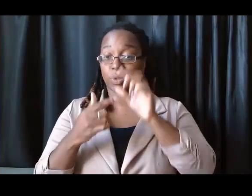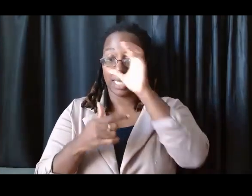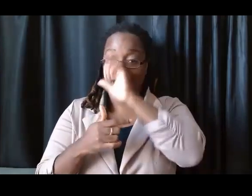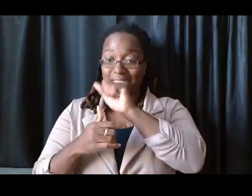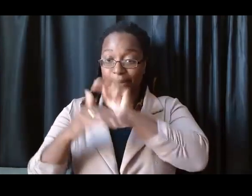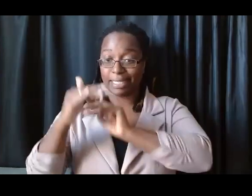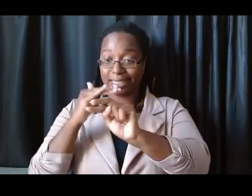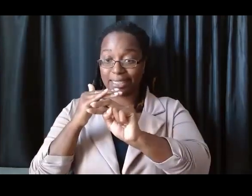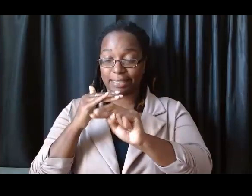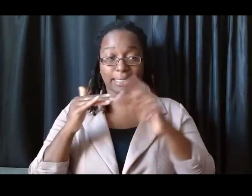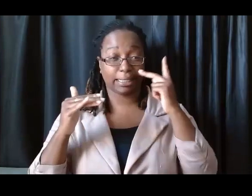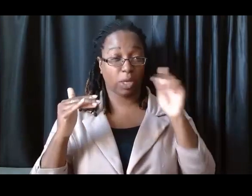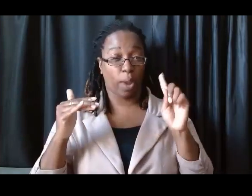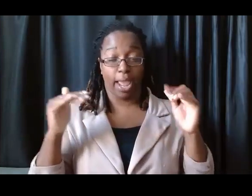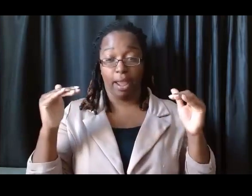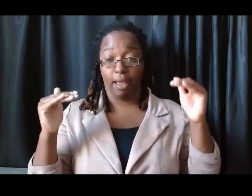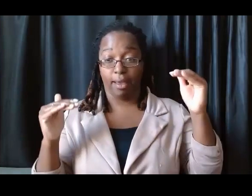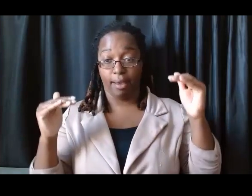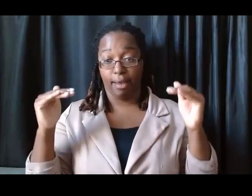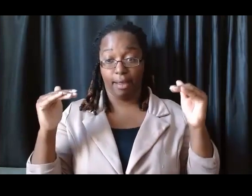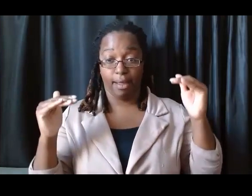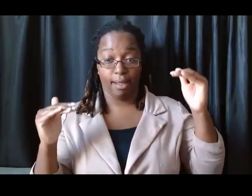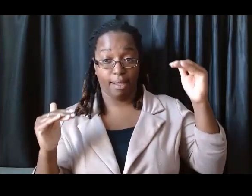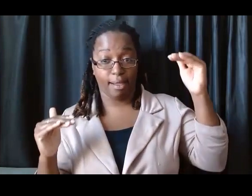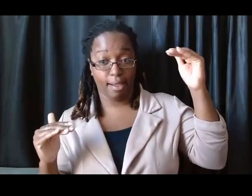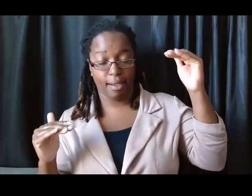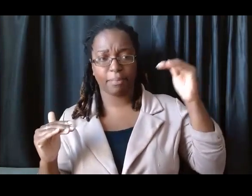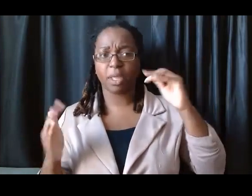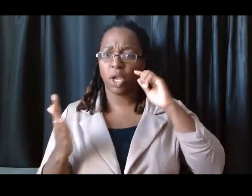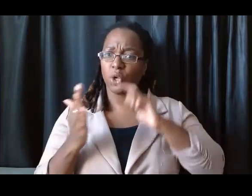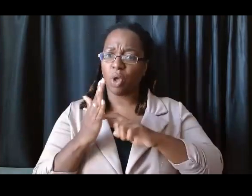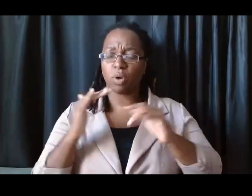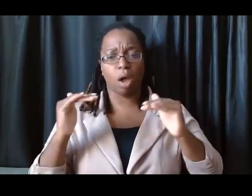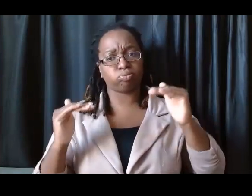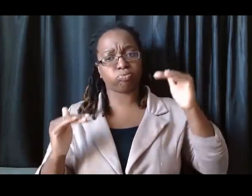And if there is something substantial, to then communicate that to social